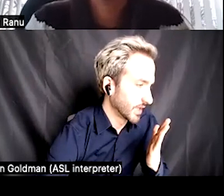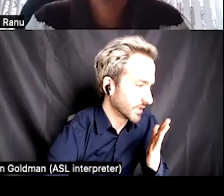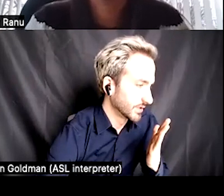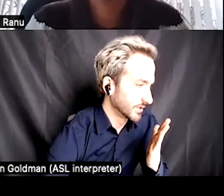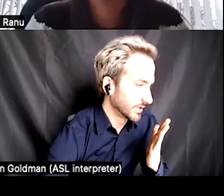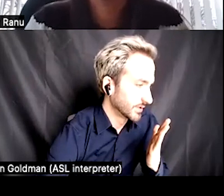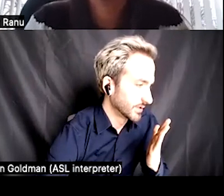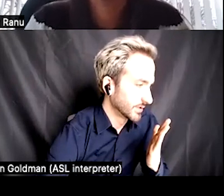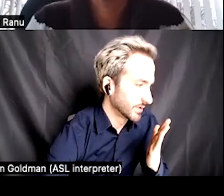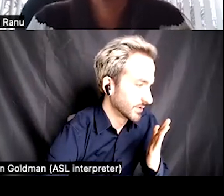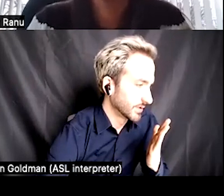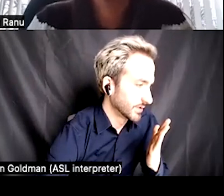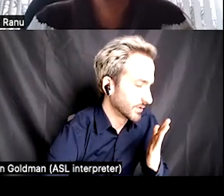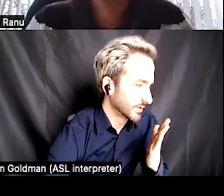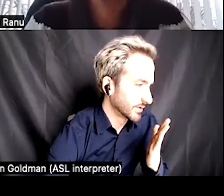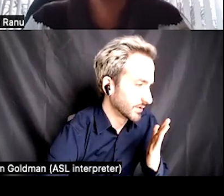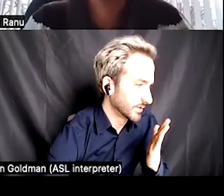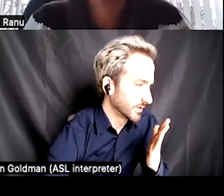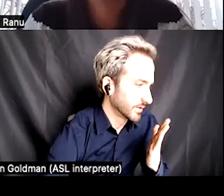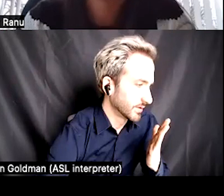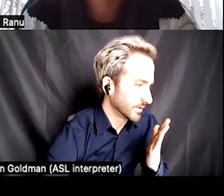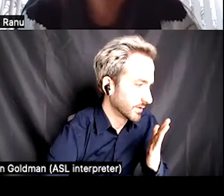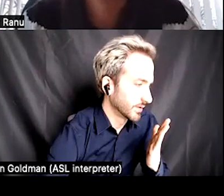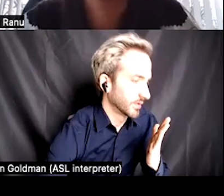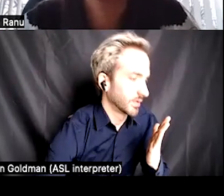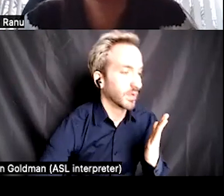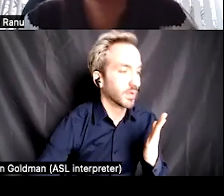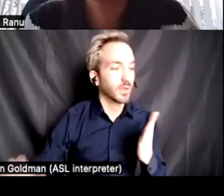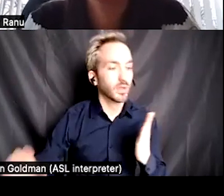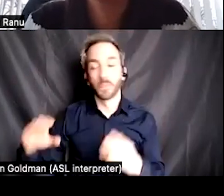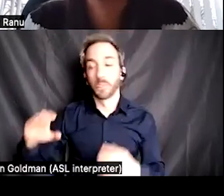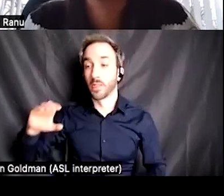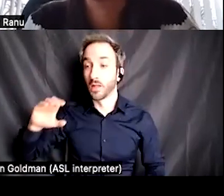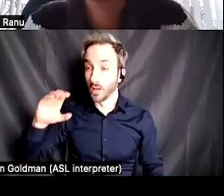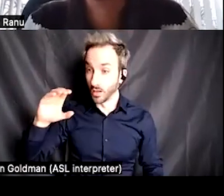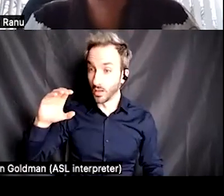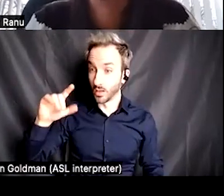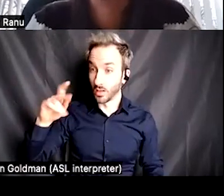Oh, here's a good one. "If Cluttercore is a reversal of the KonMari Method of your,